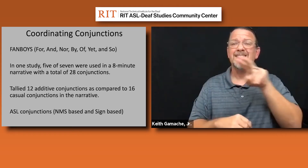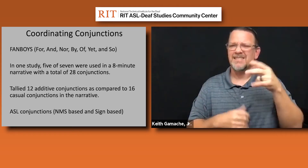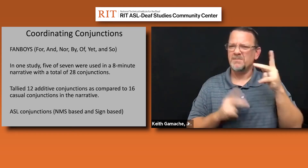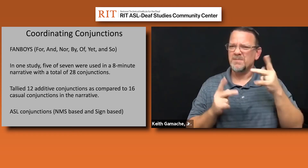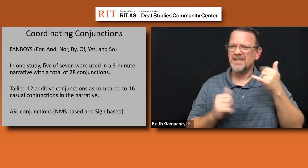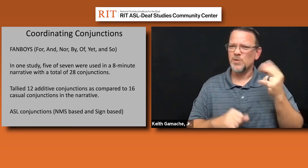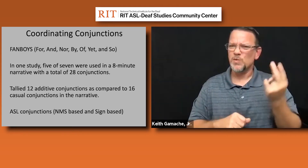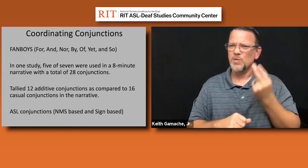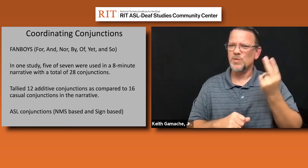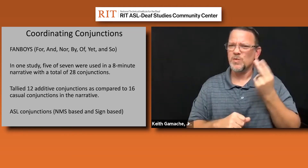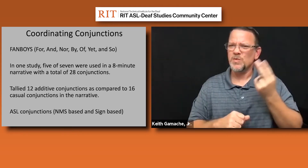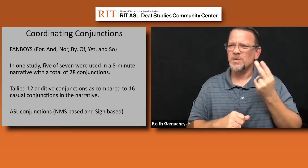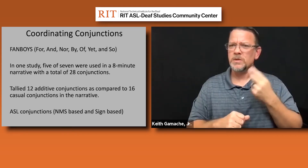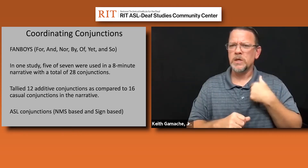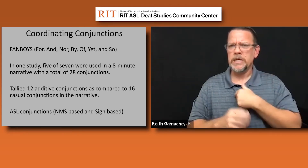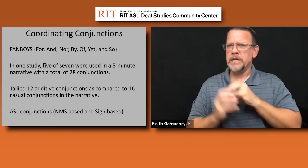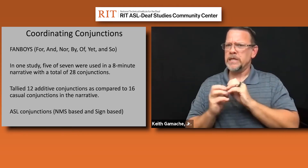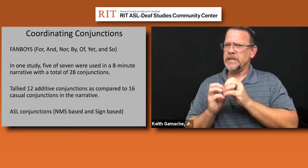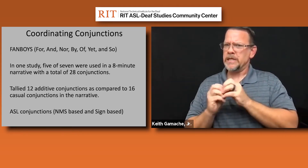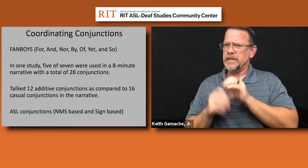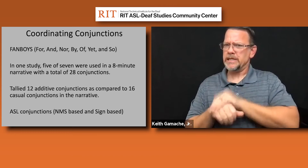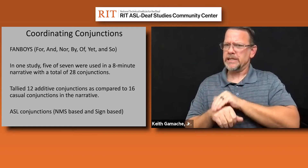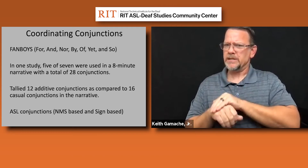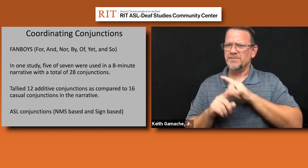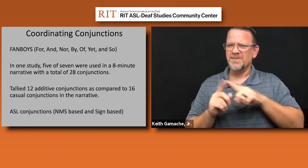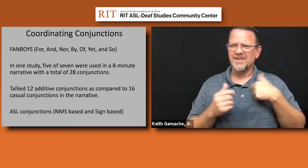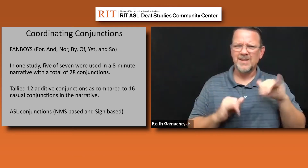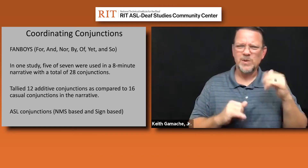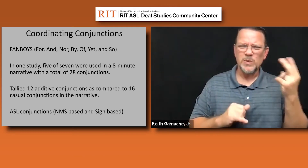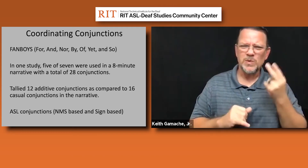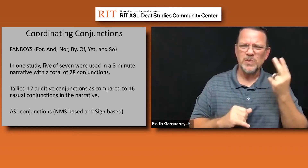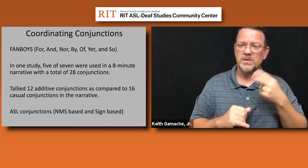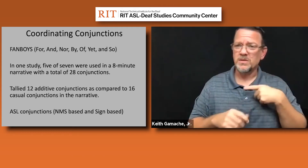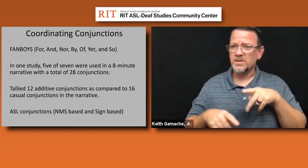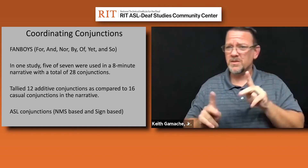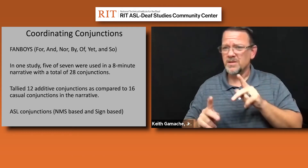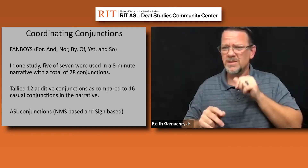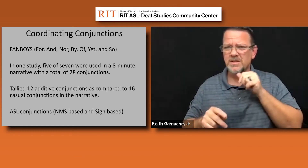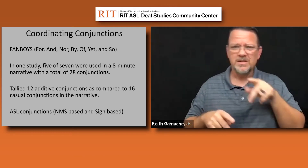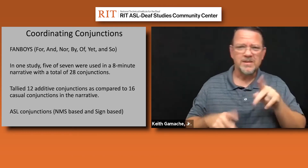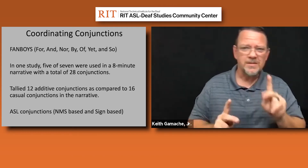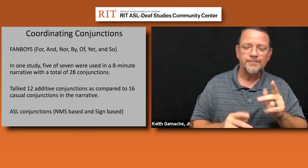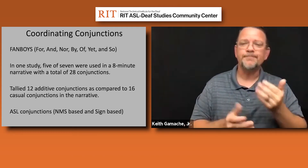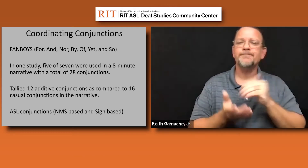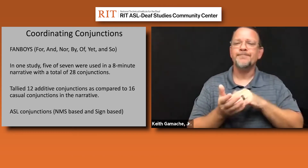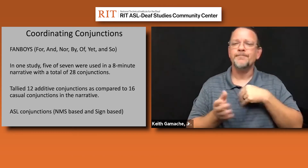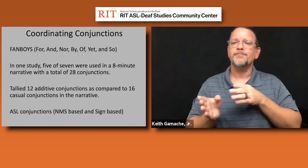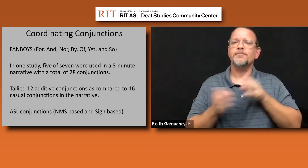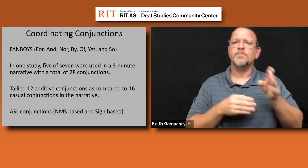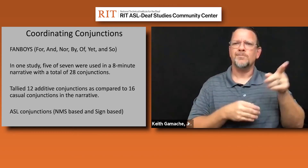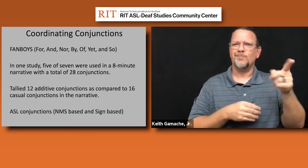it doesn't exist and that we shouldn't use it, but people do still use it actively in the language, so then the conversation becomes, is it allowed?